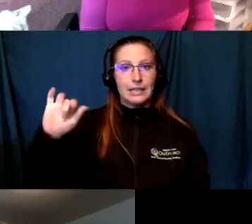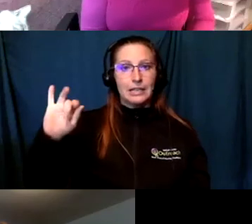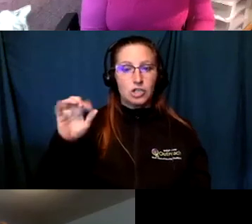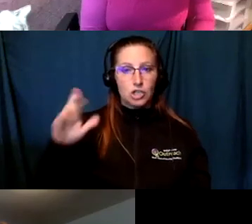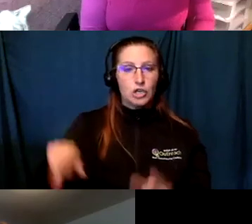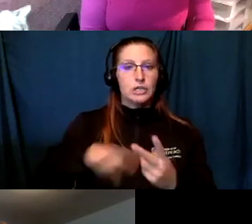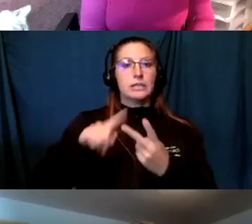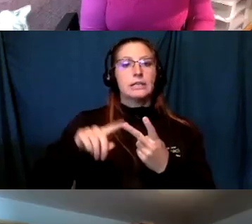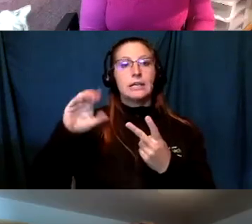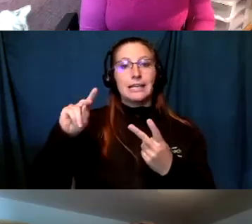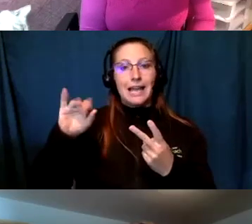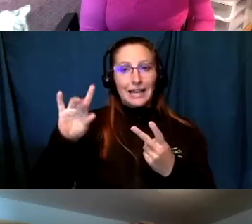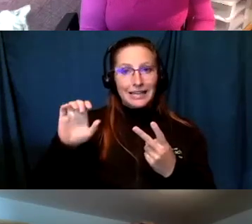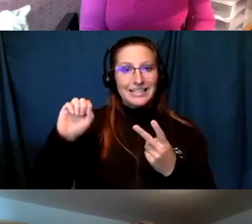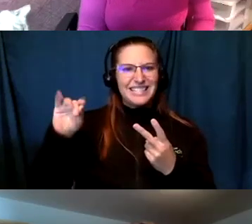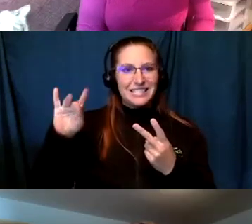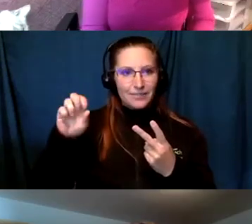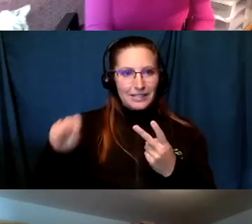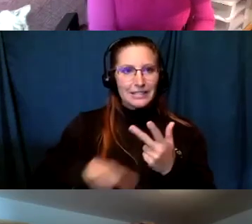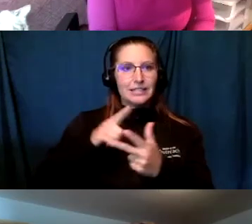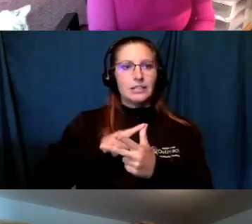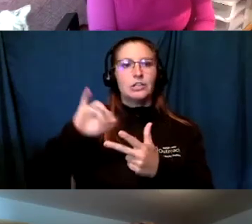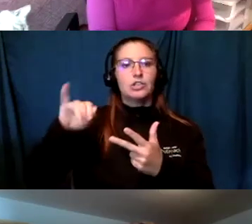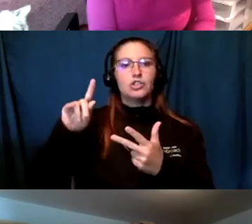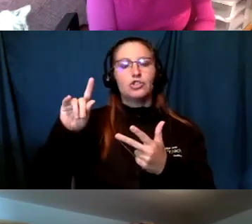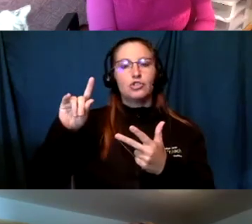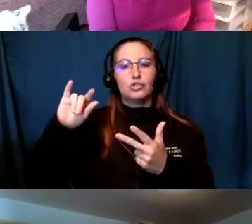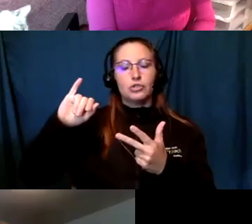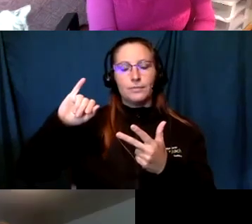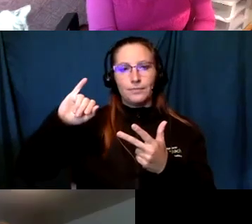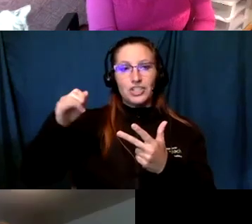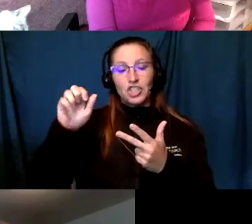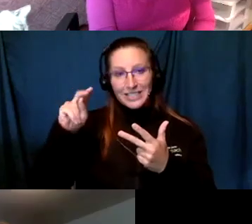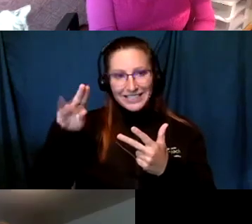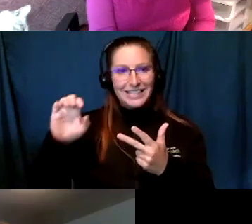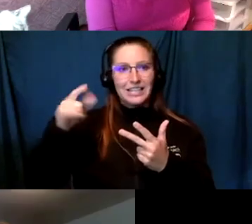Connie Stevens and Chris Kometer. So I am just going to turn it over to them and let them